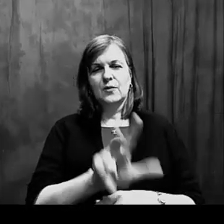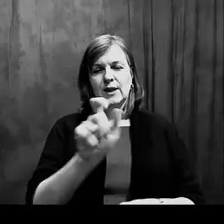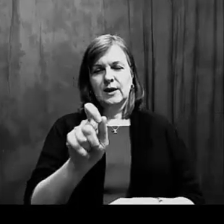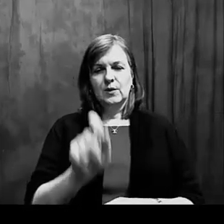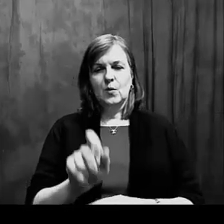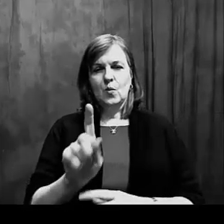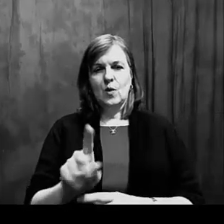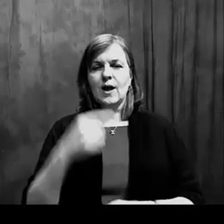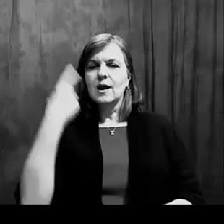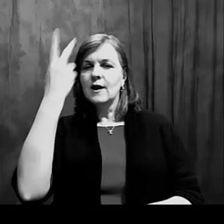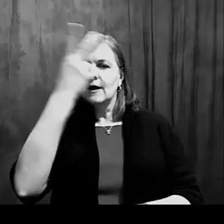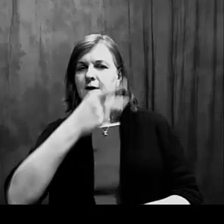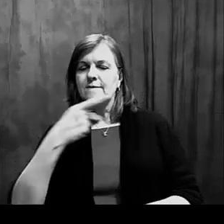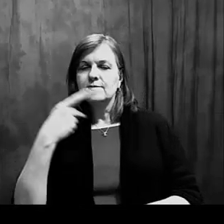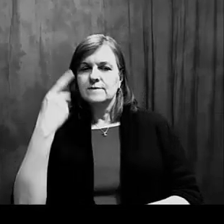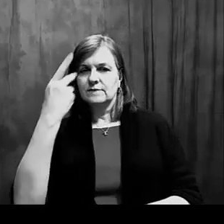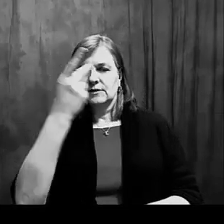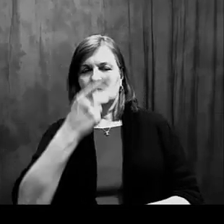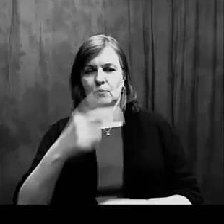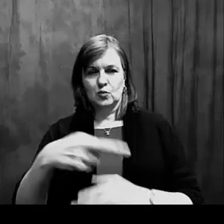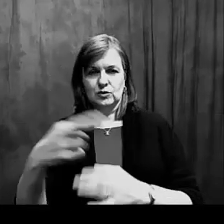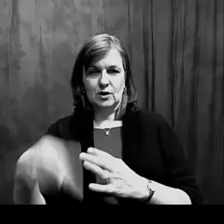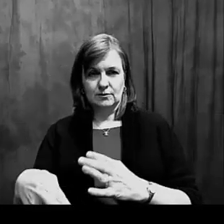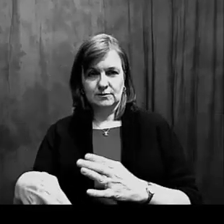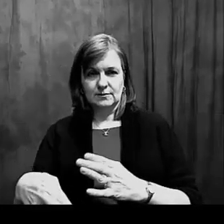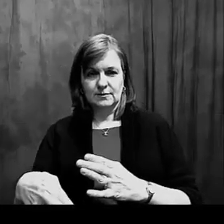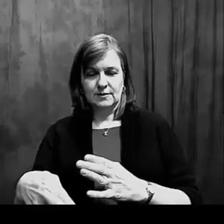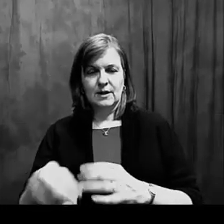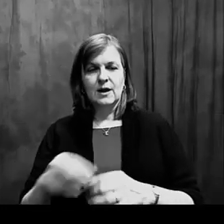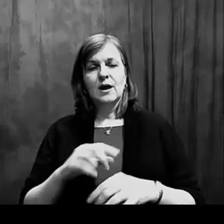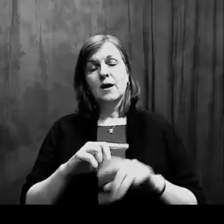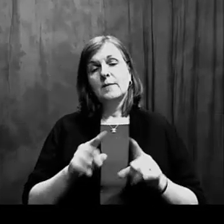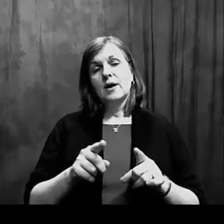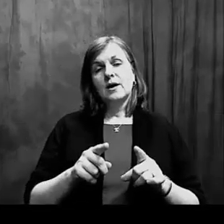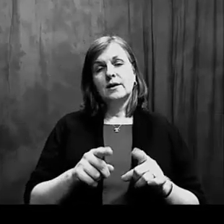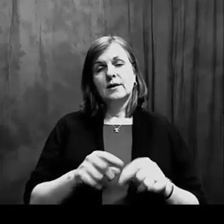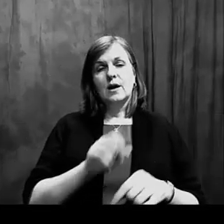if you do heerozygous